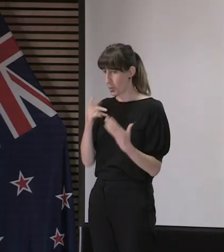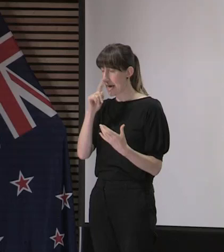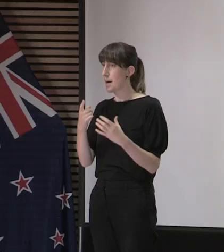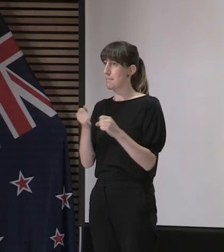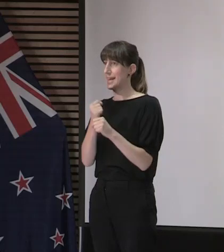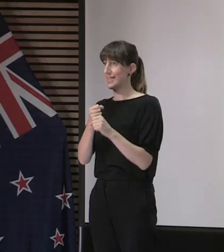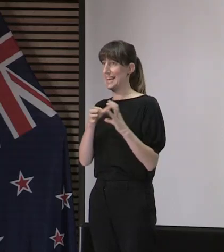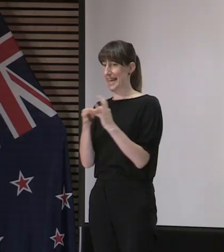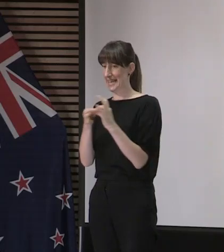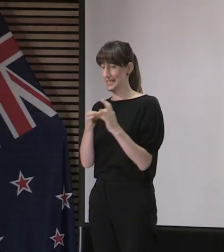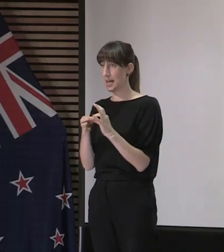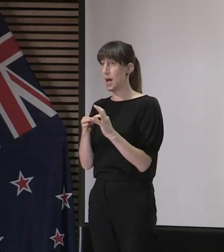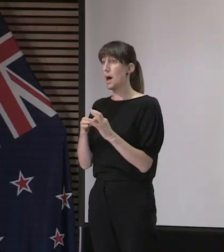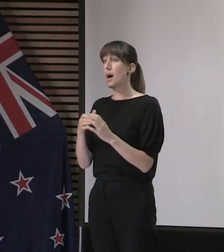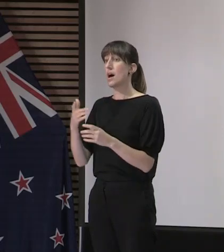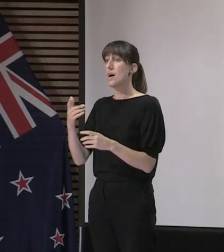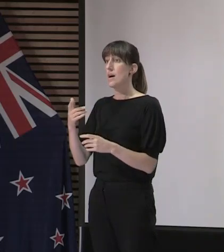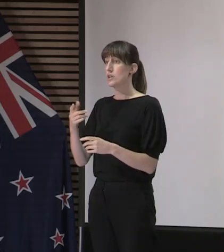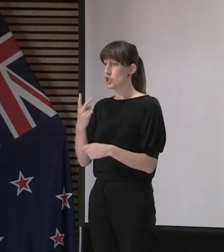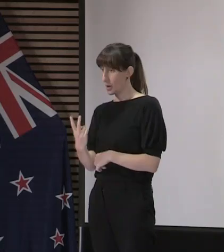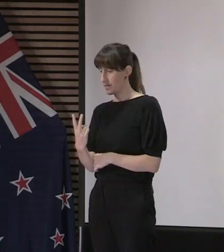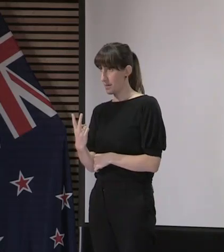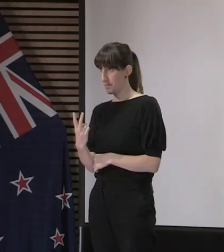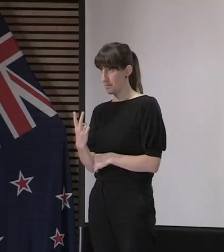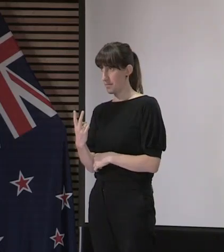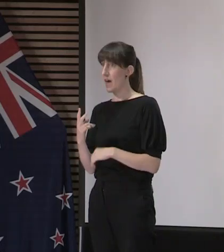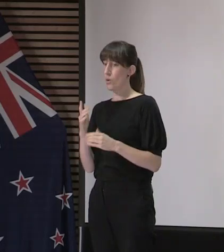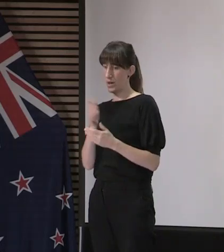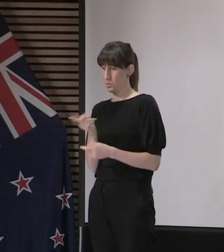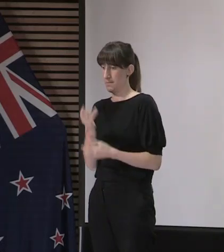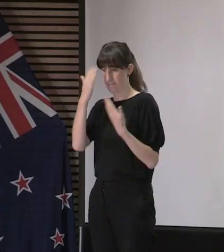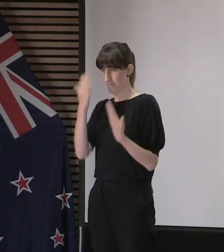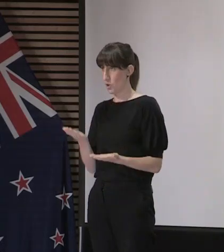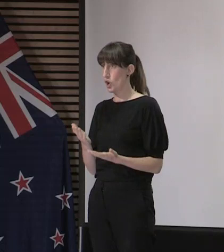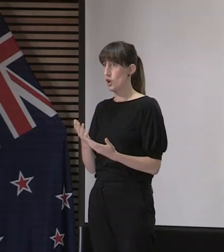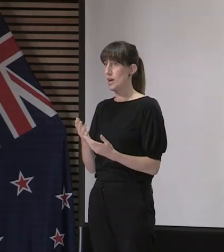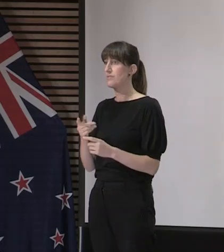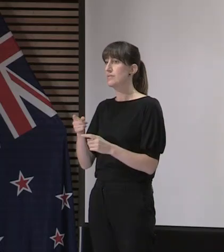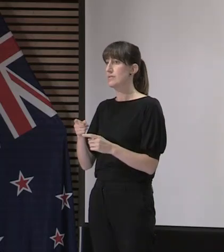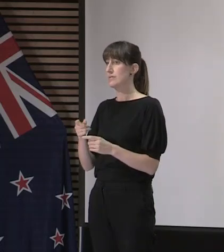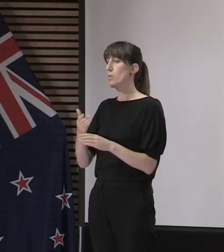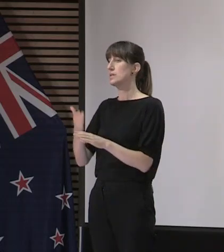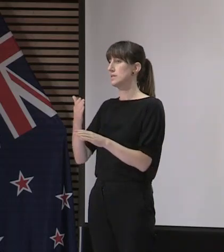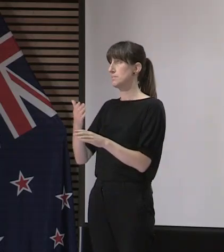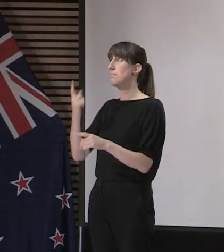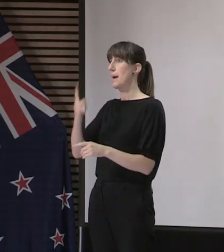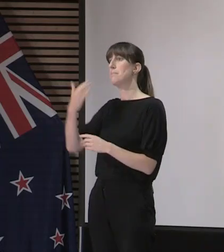make that link, most of those, aside from two or pre-1 April,